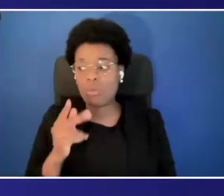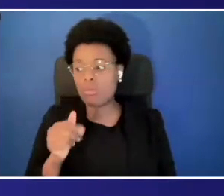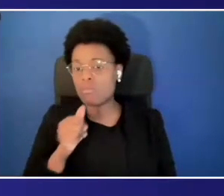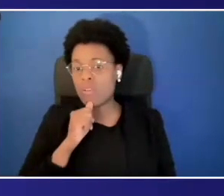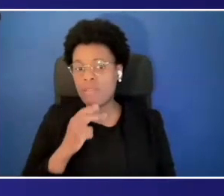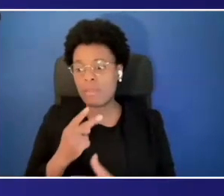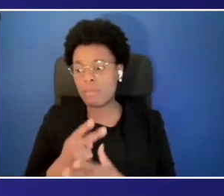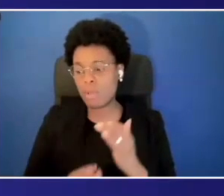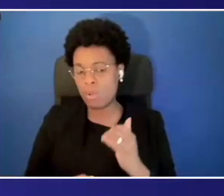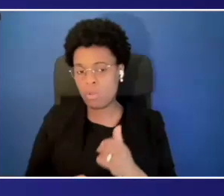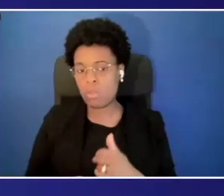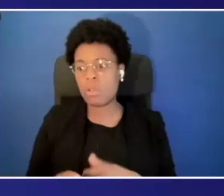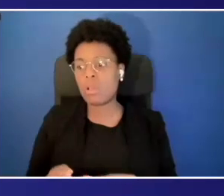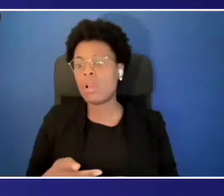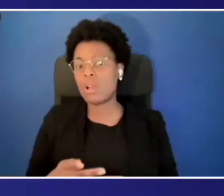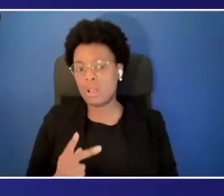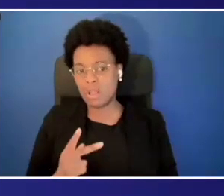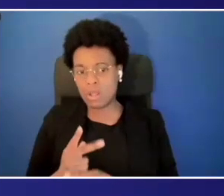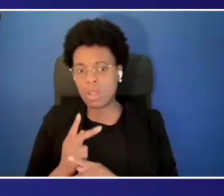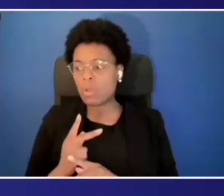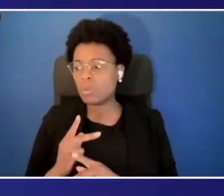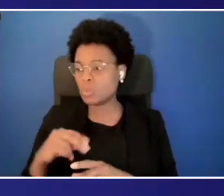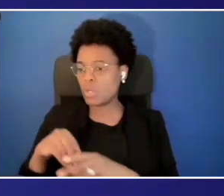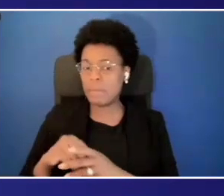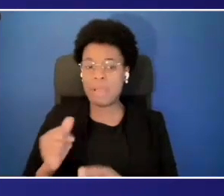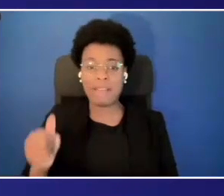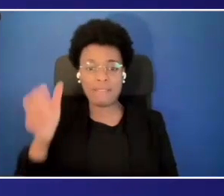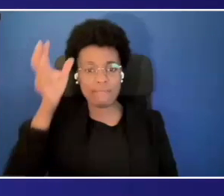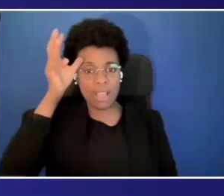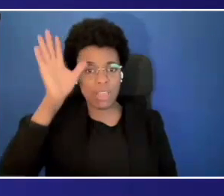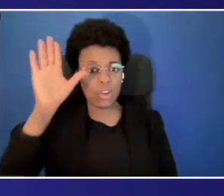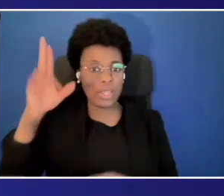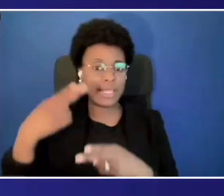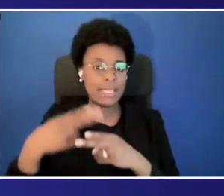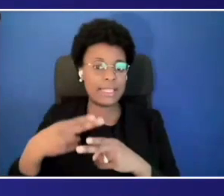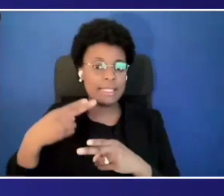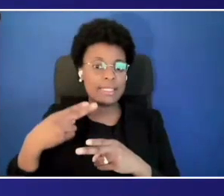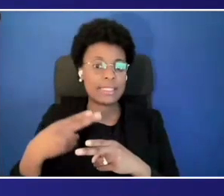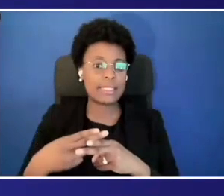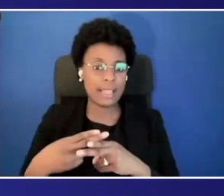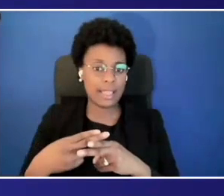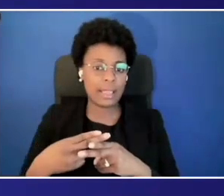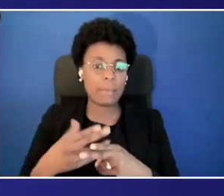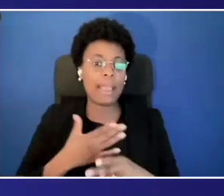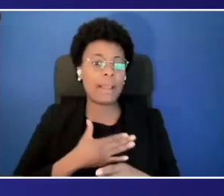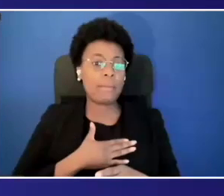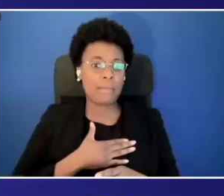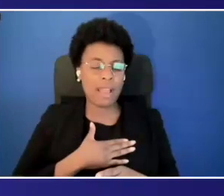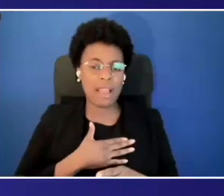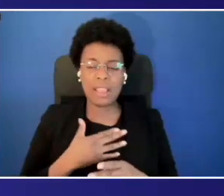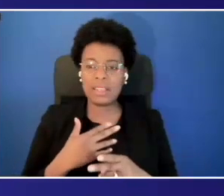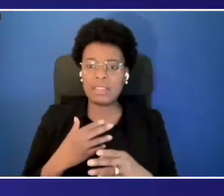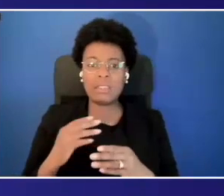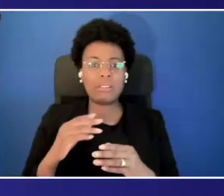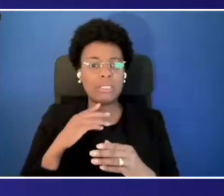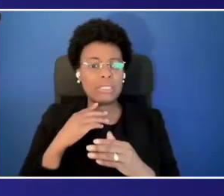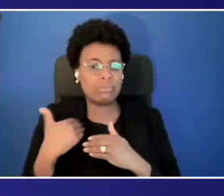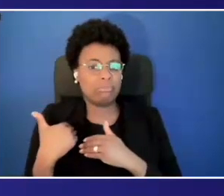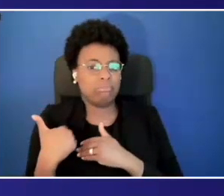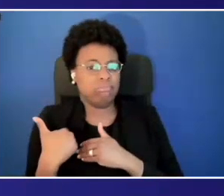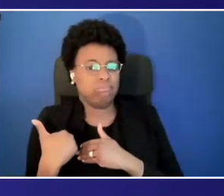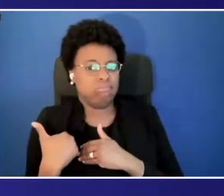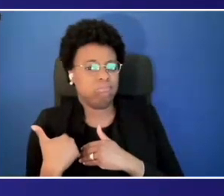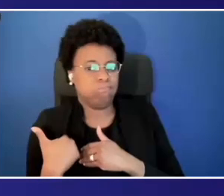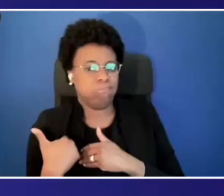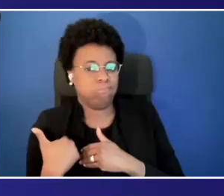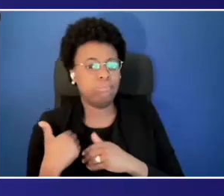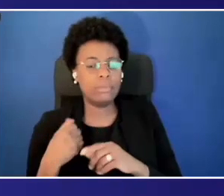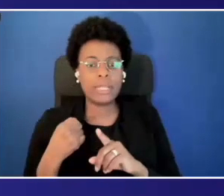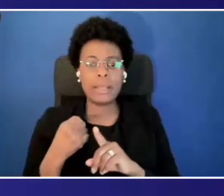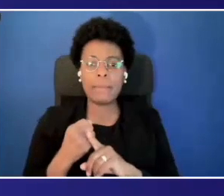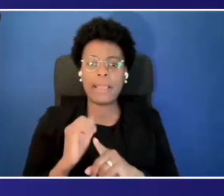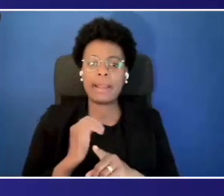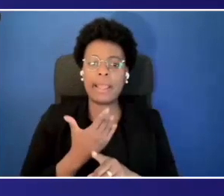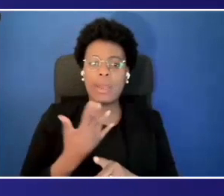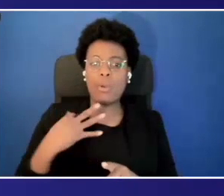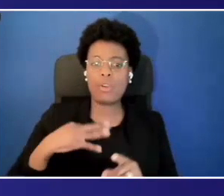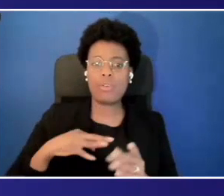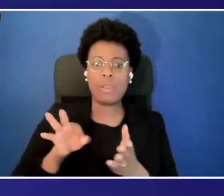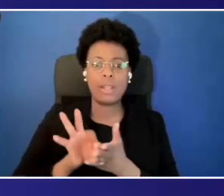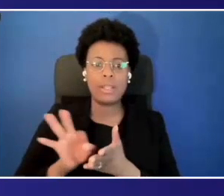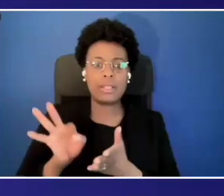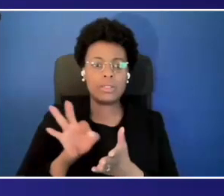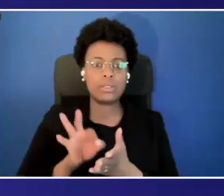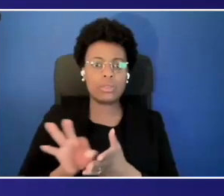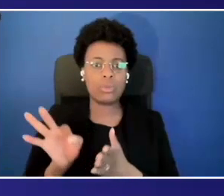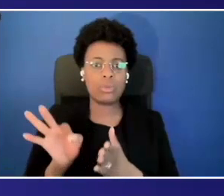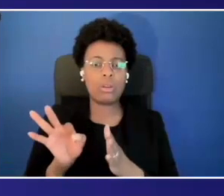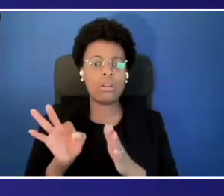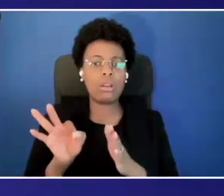These loans are cured in my father's name and minds to continue a crushing burden severely in practice are severely impacting our credits for overall to this day.